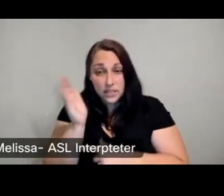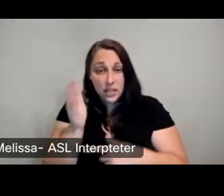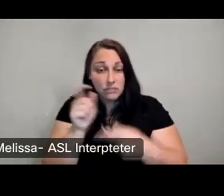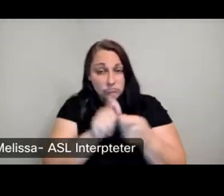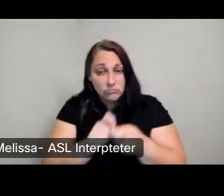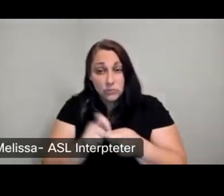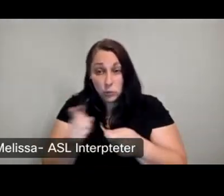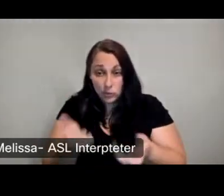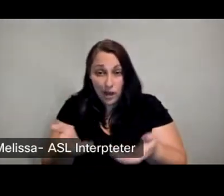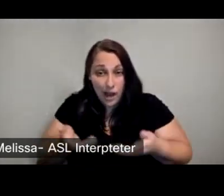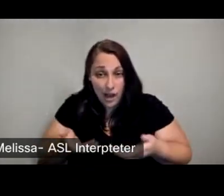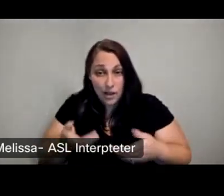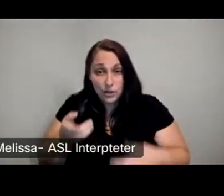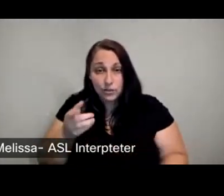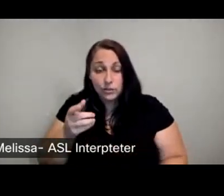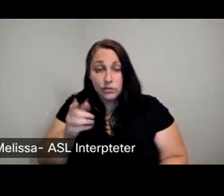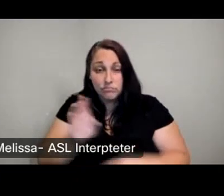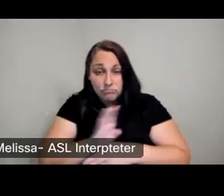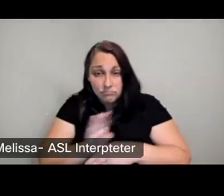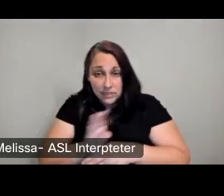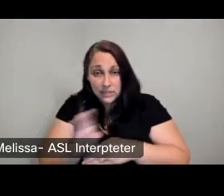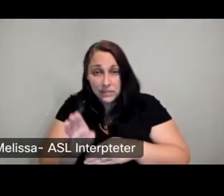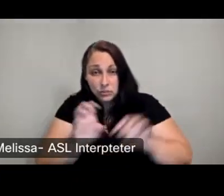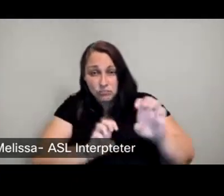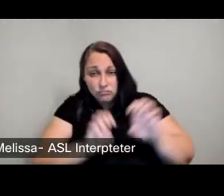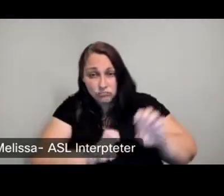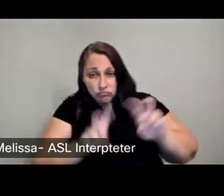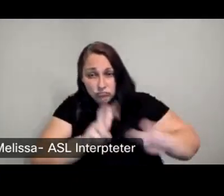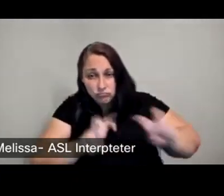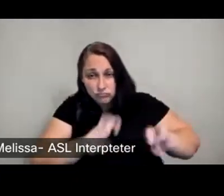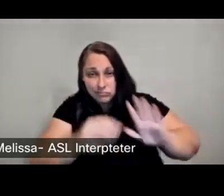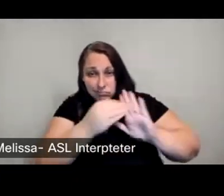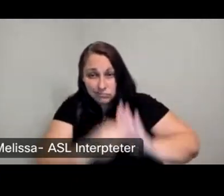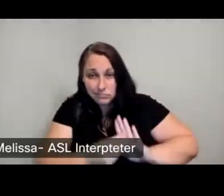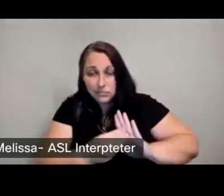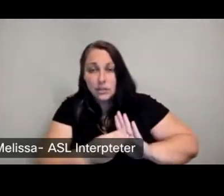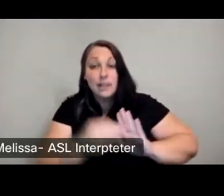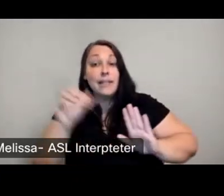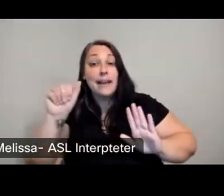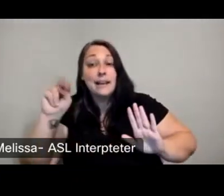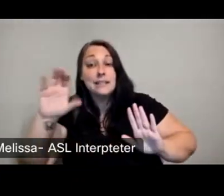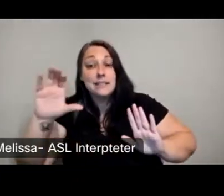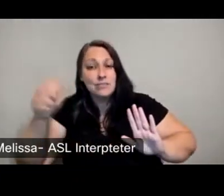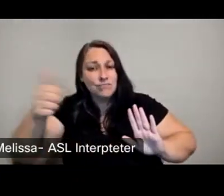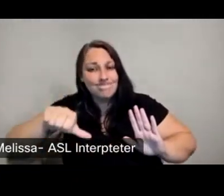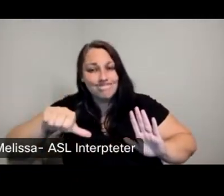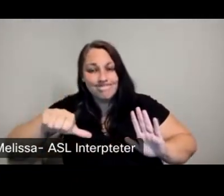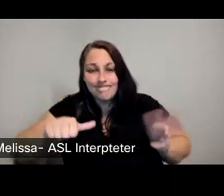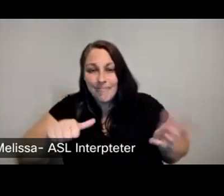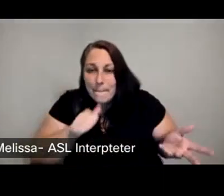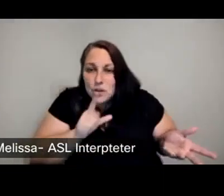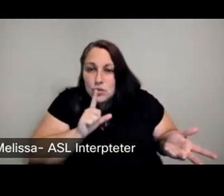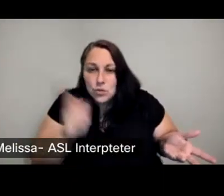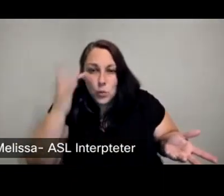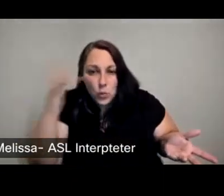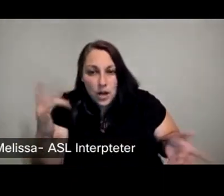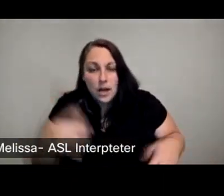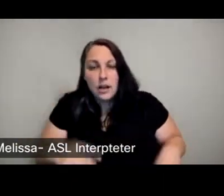firm to do all this and I don't know why the ANC rejected it um because the existing situation